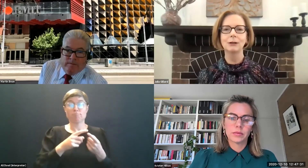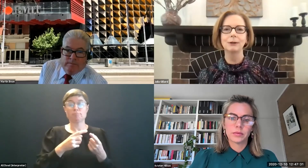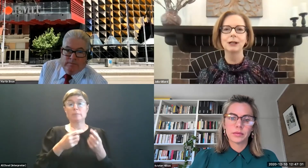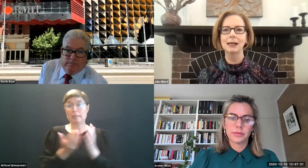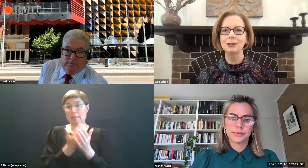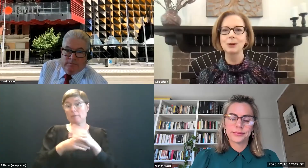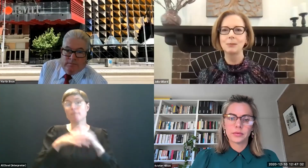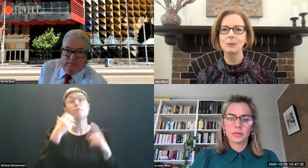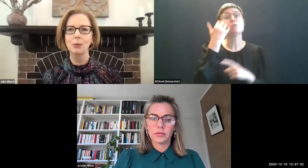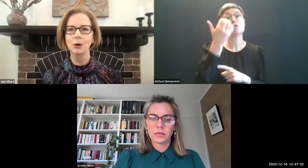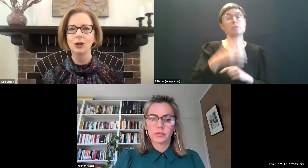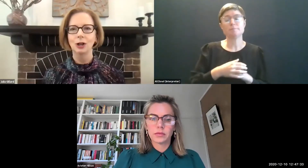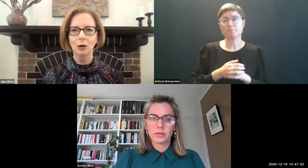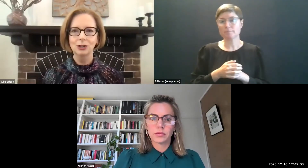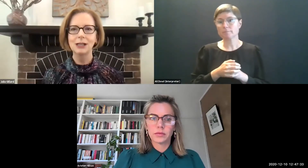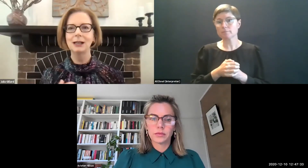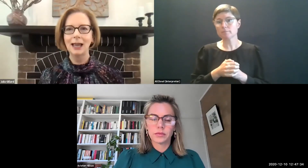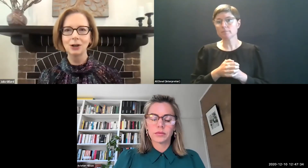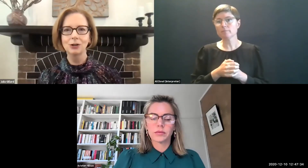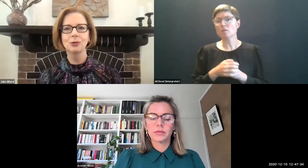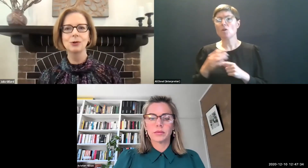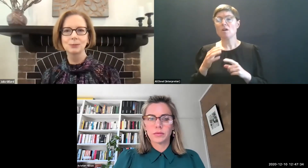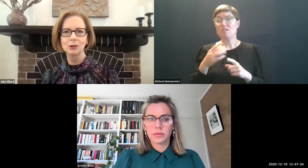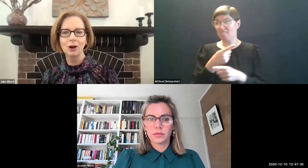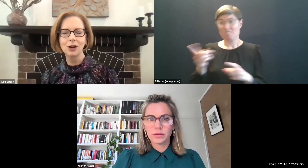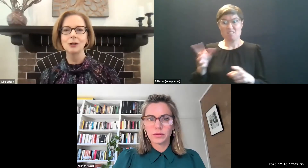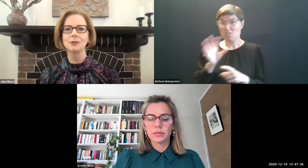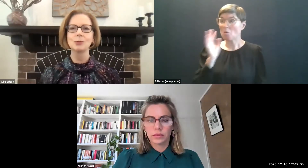for the days when people were locked in and had no choice and were trying to home school